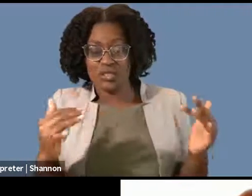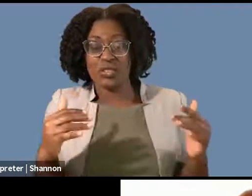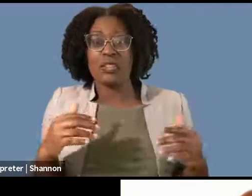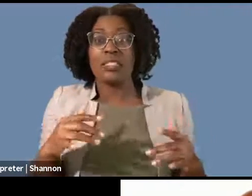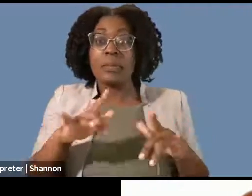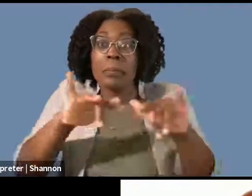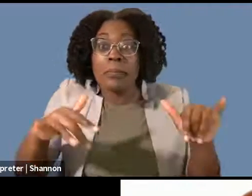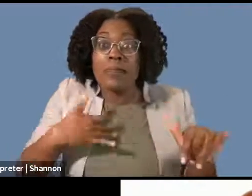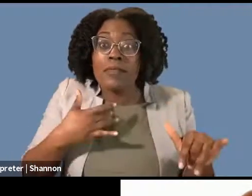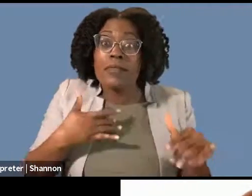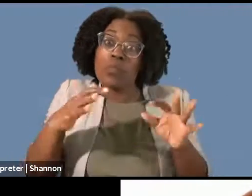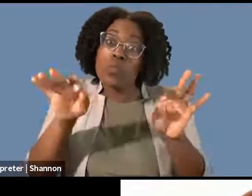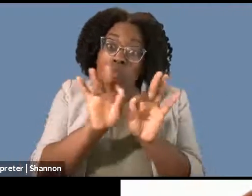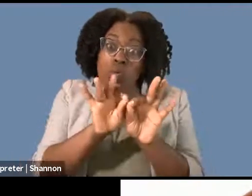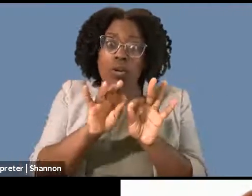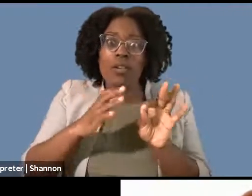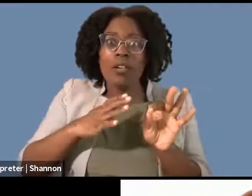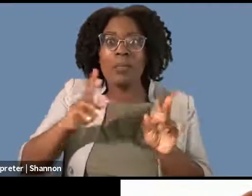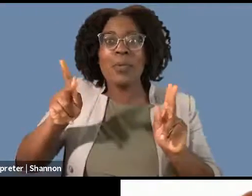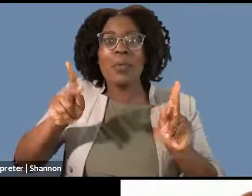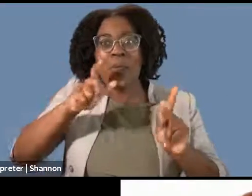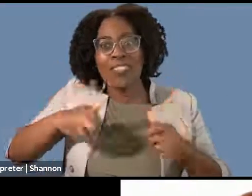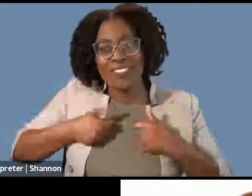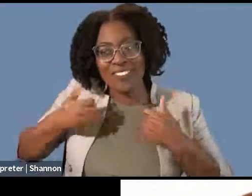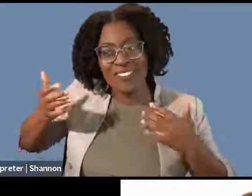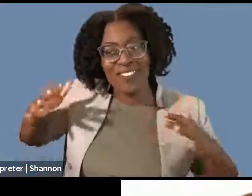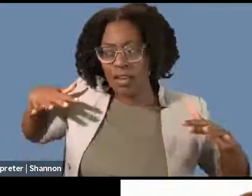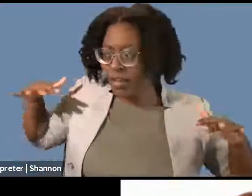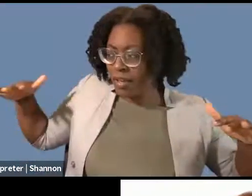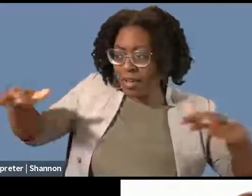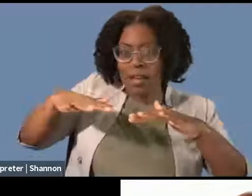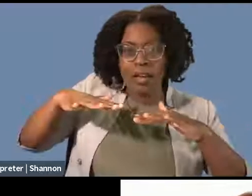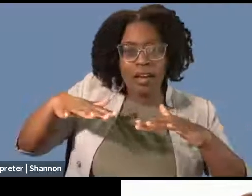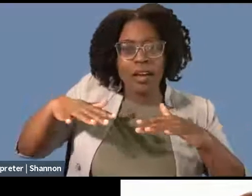neighborhood, it is important to have diversity. I am bringing diversity to my neighborhood.